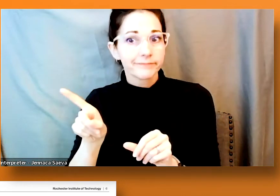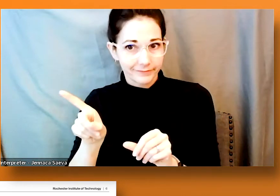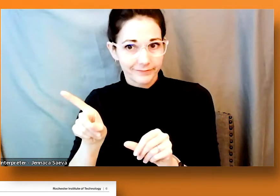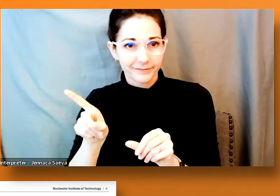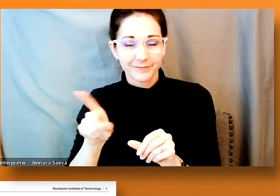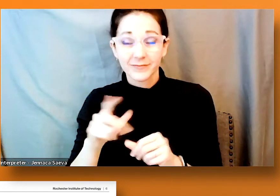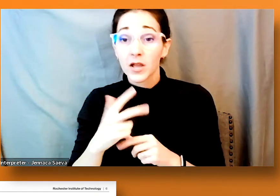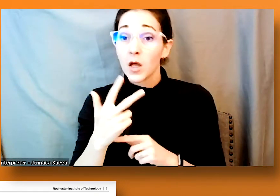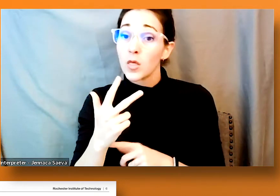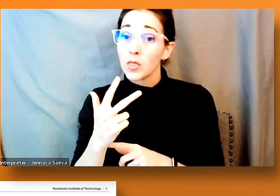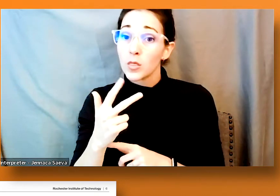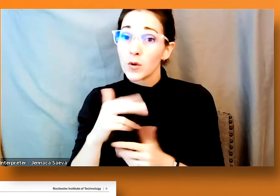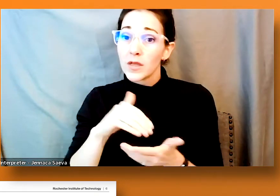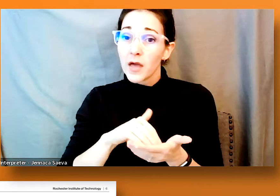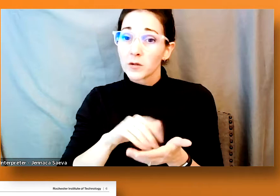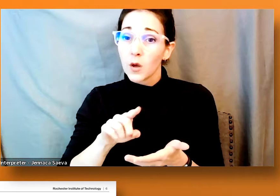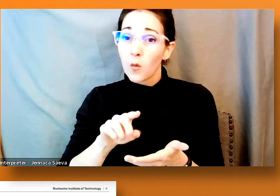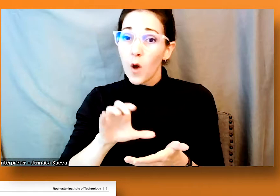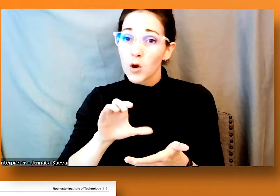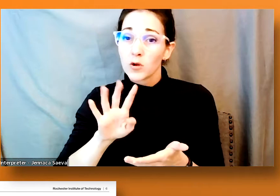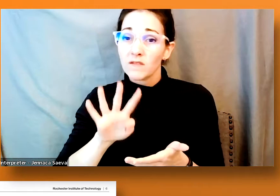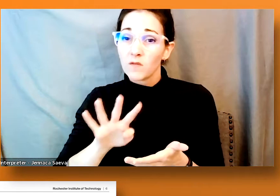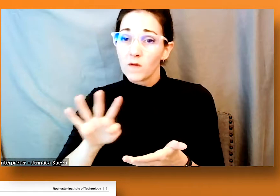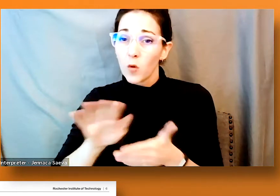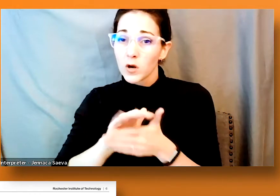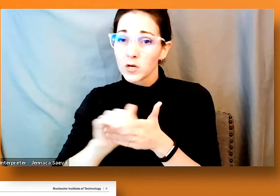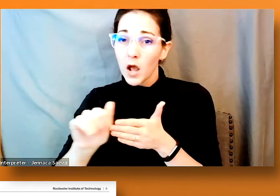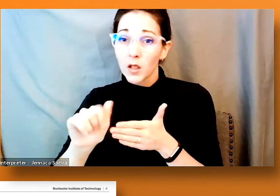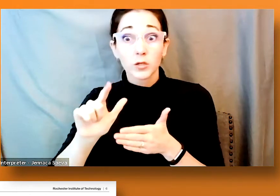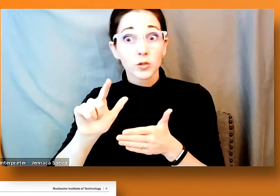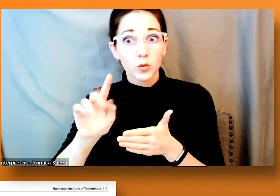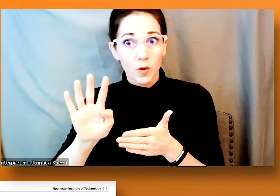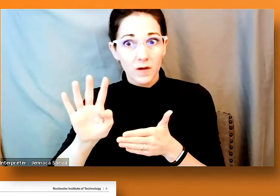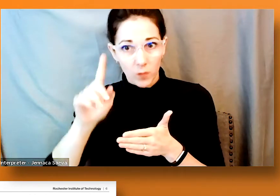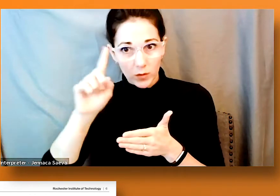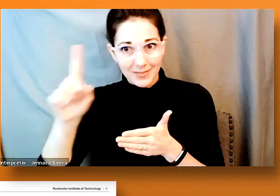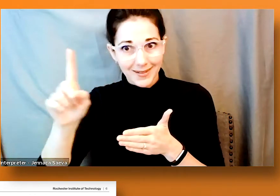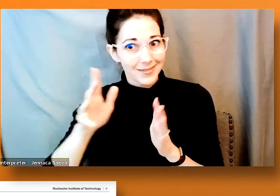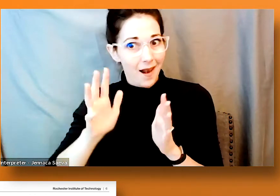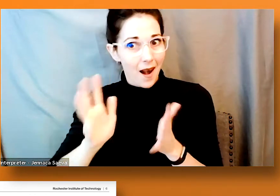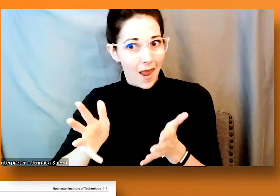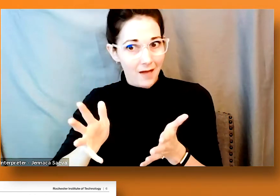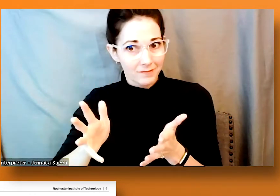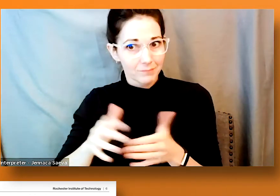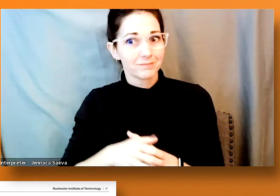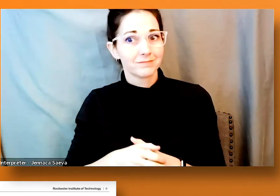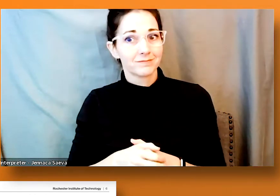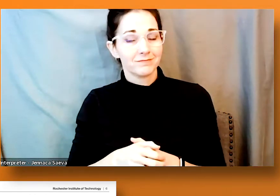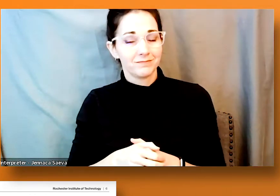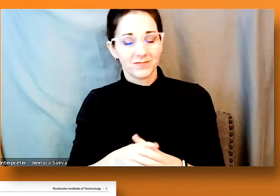and there's $3,144.24 left.